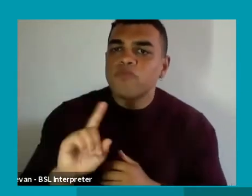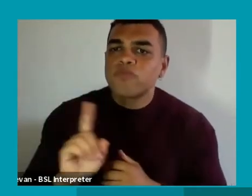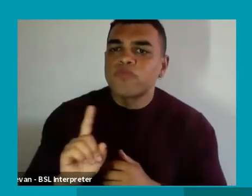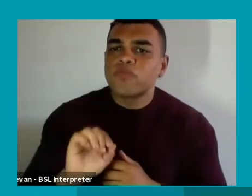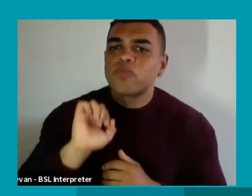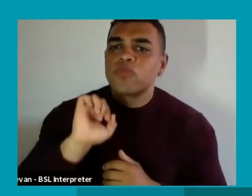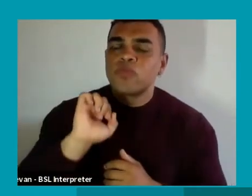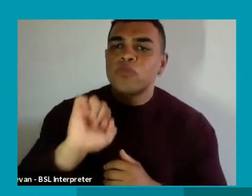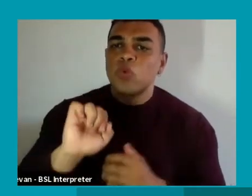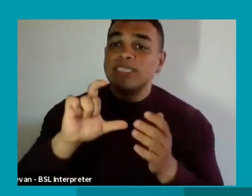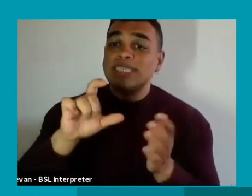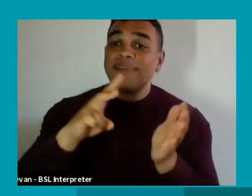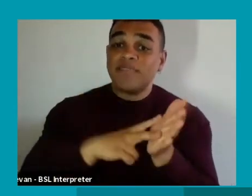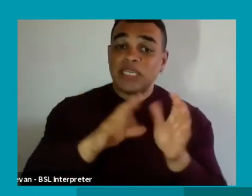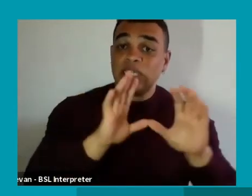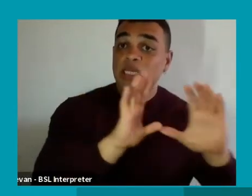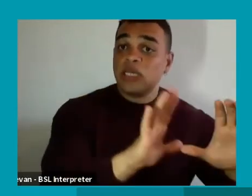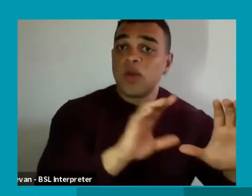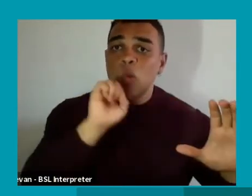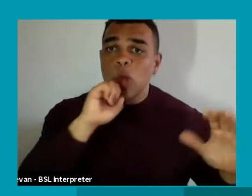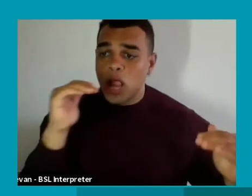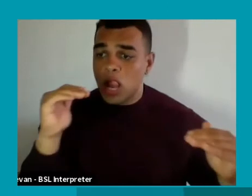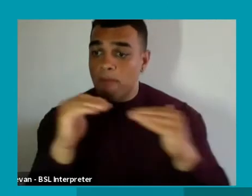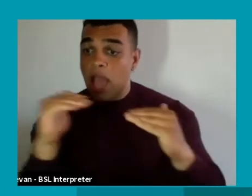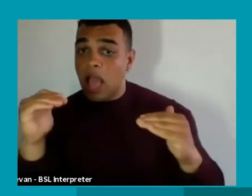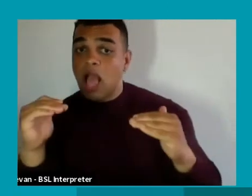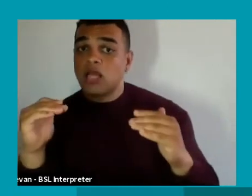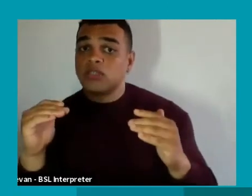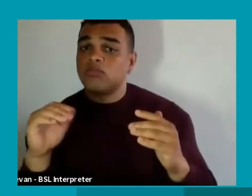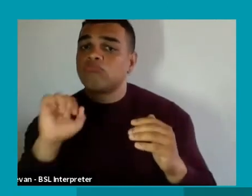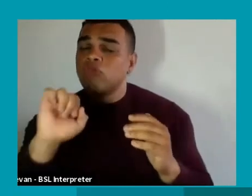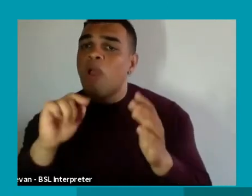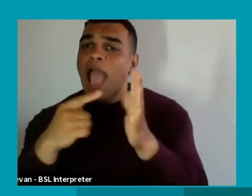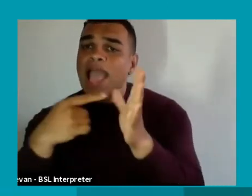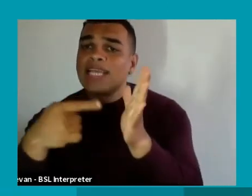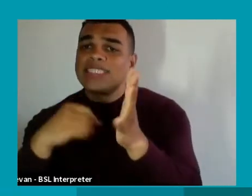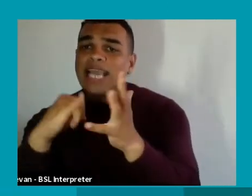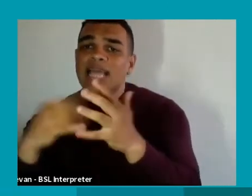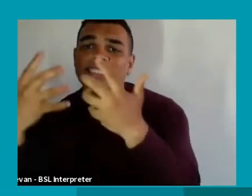What I mean by that is. If the job description uses the word